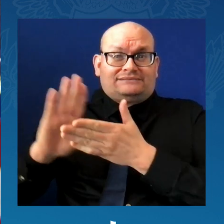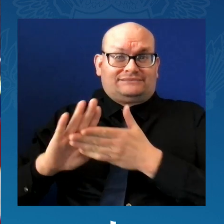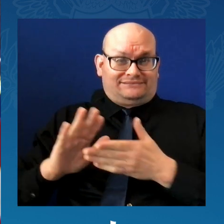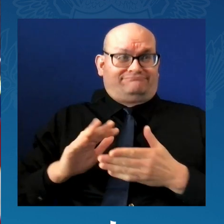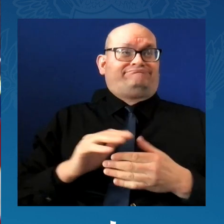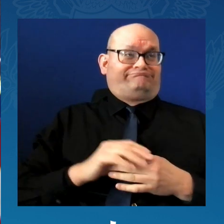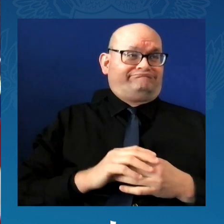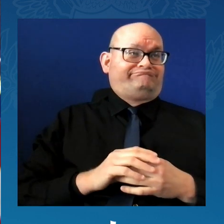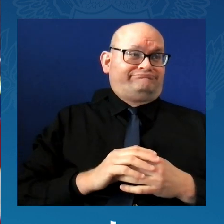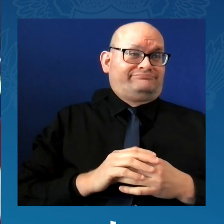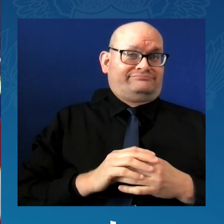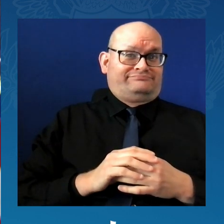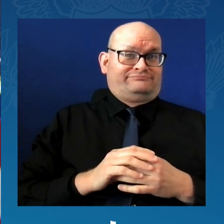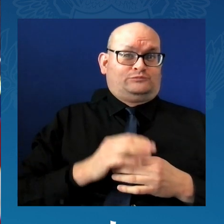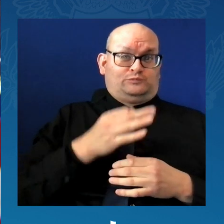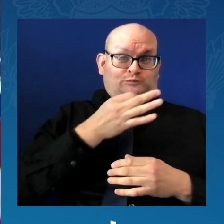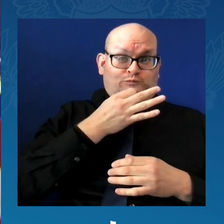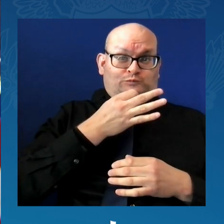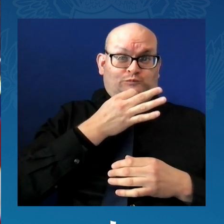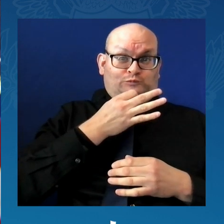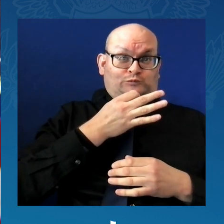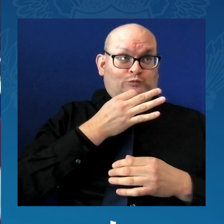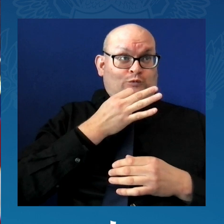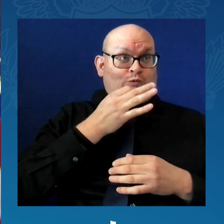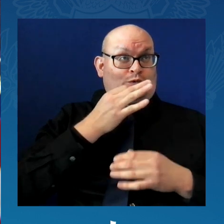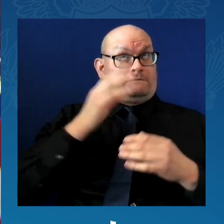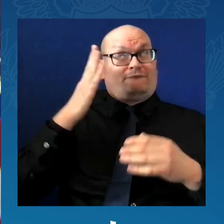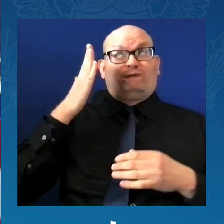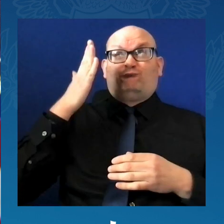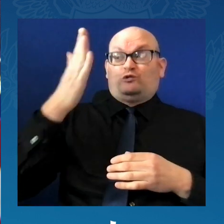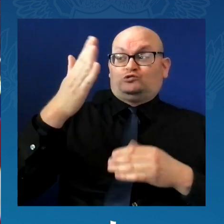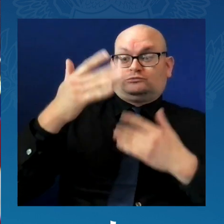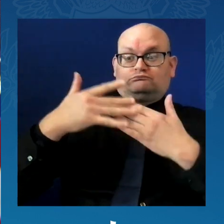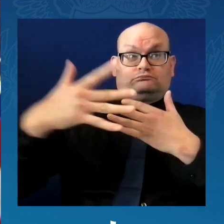and even build new structures while in orbit.